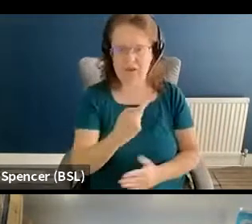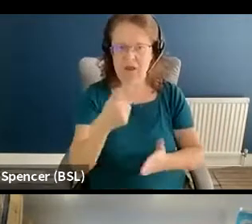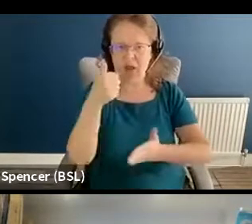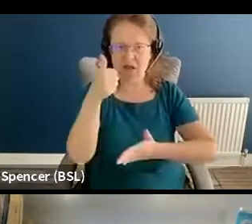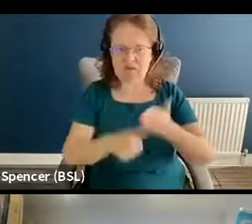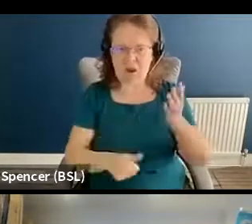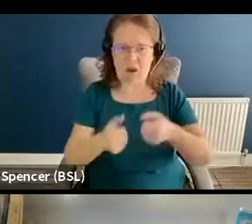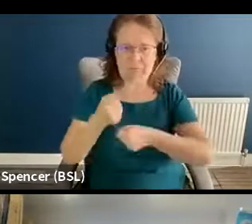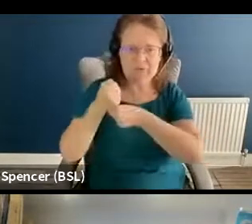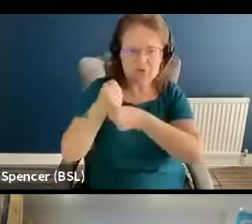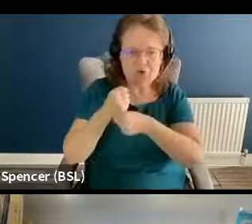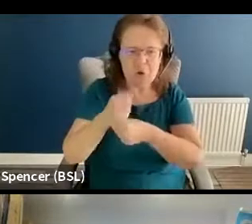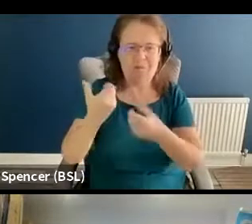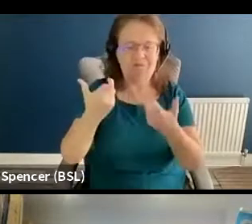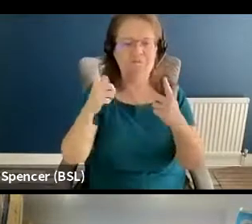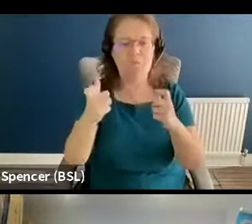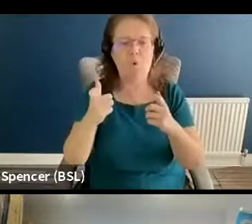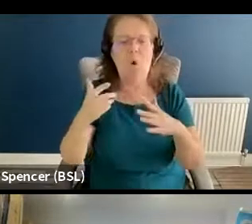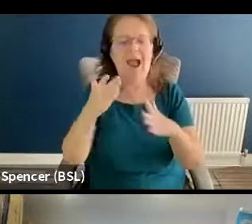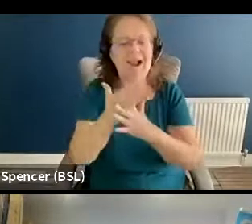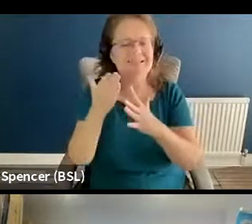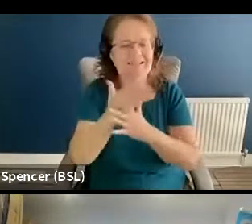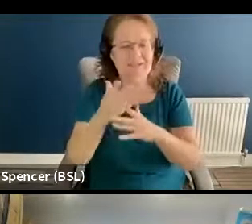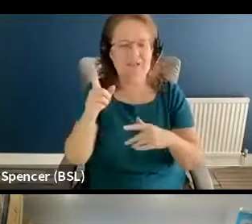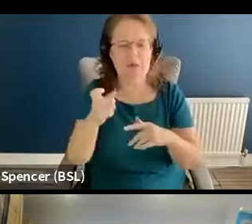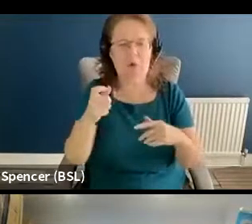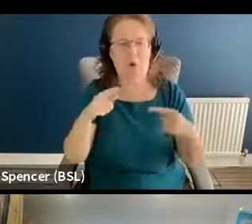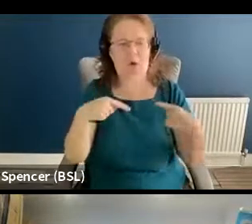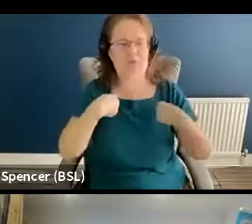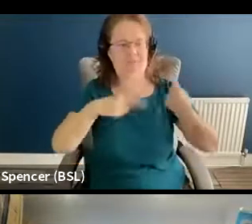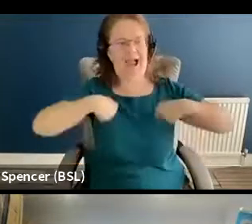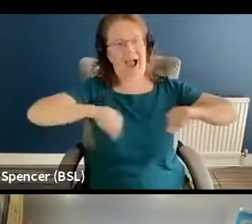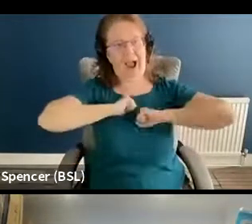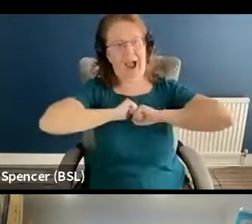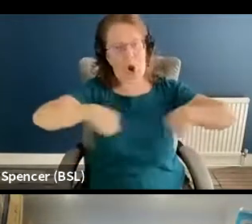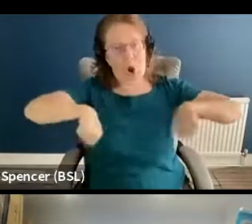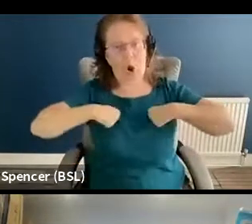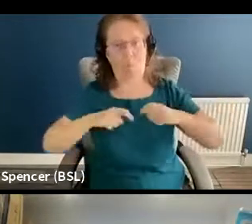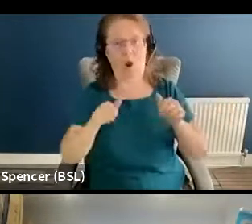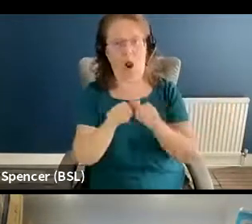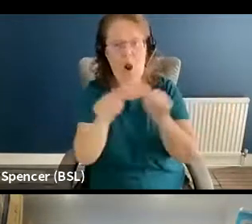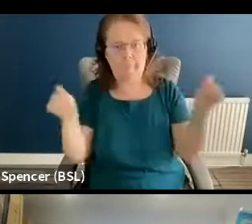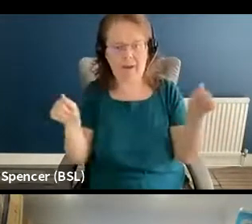accessibility efforts at the company. You're trying to, impart knowledge across the whole team,